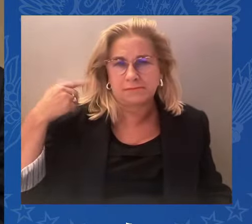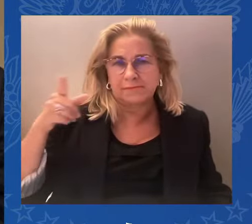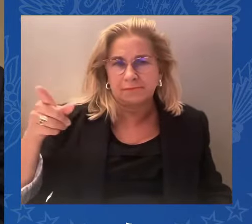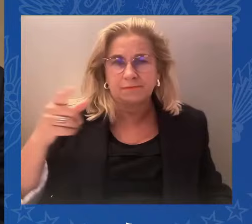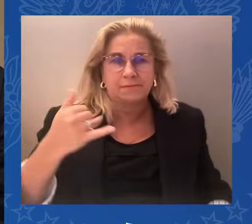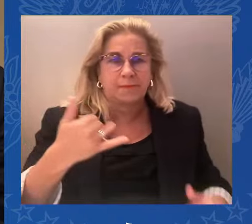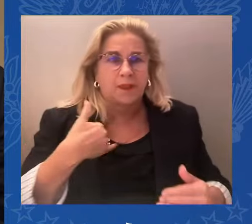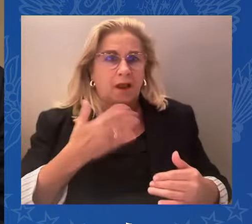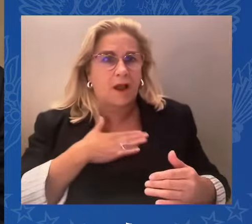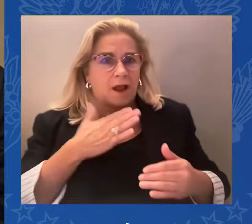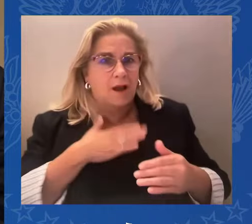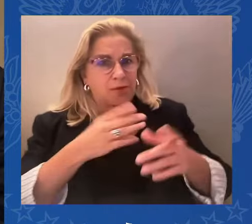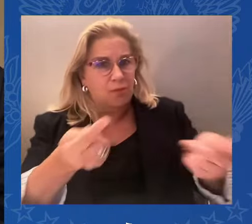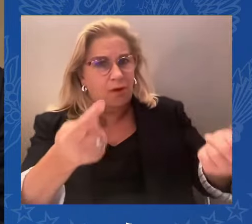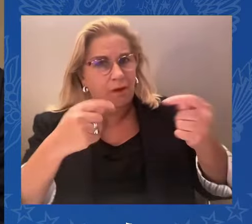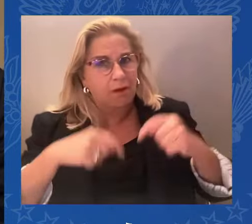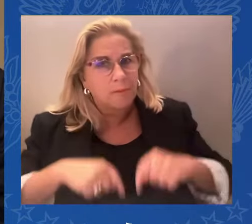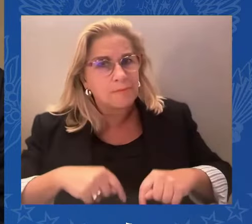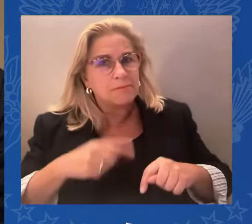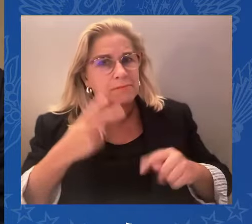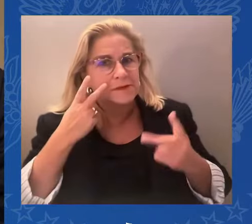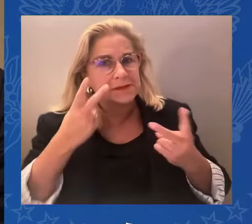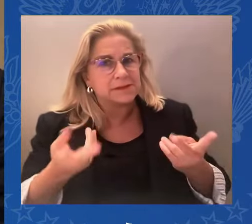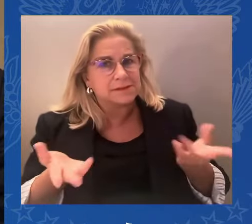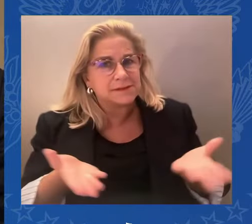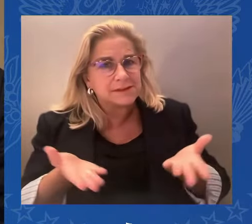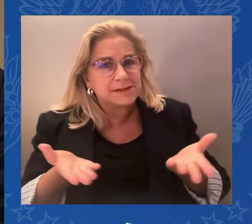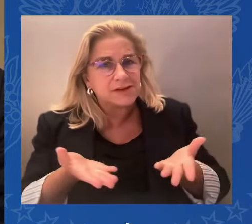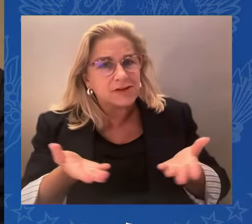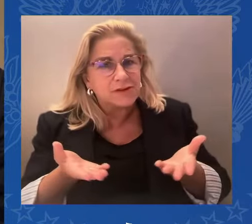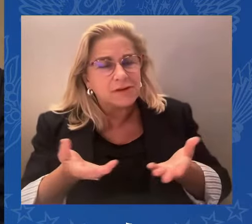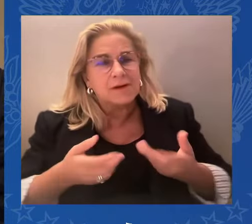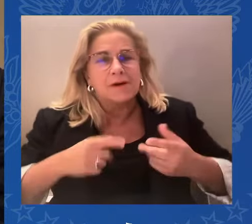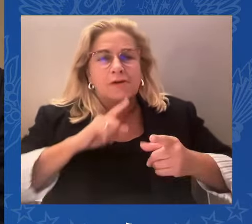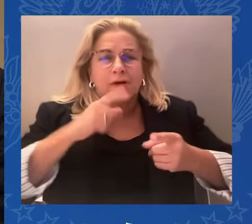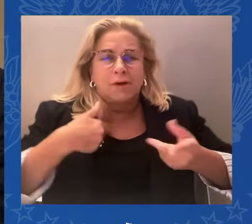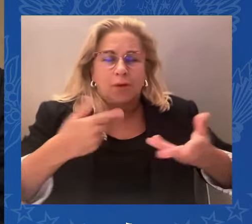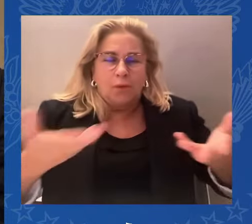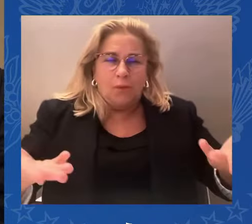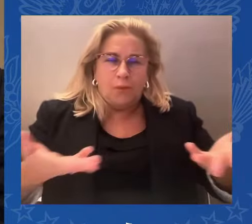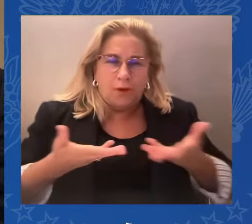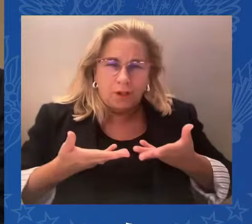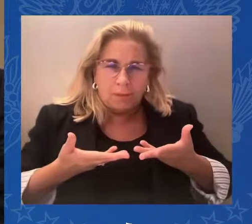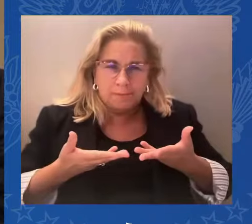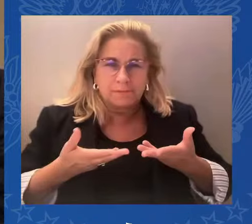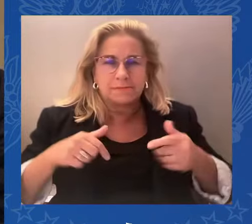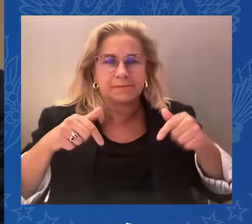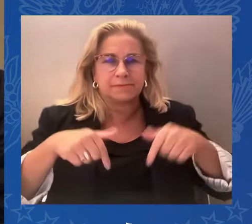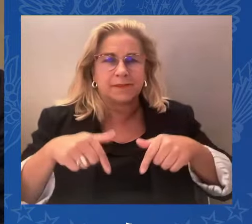We're democracies who know how to get things done. That's why, within the first days of my presidency,